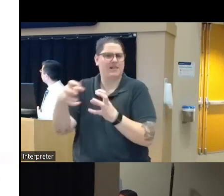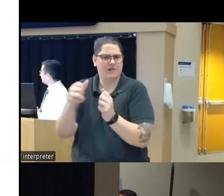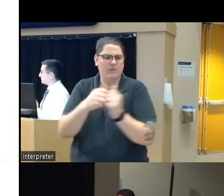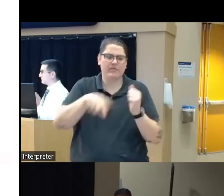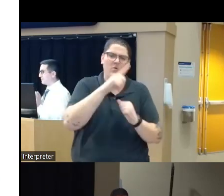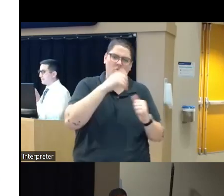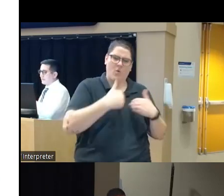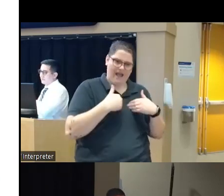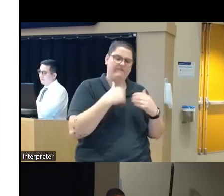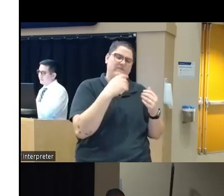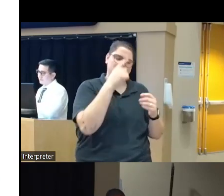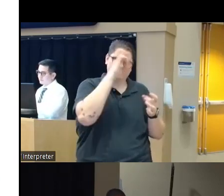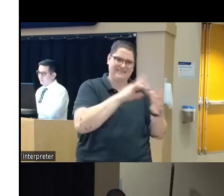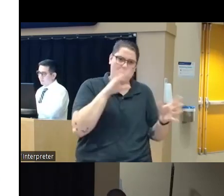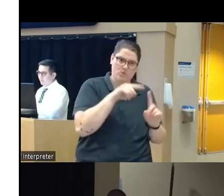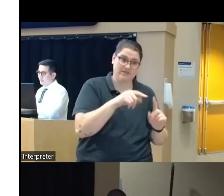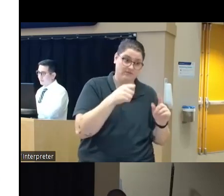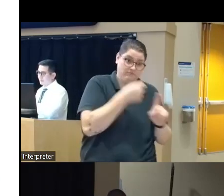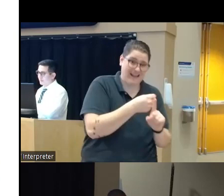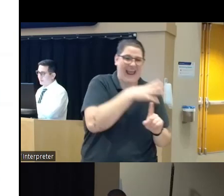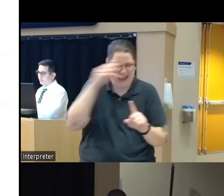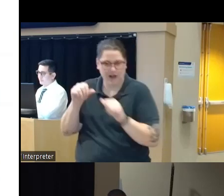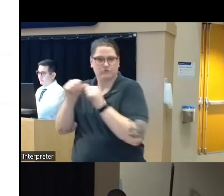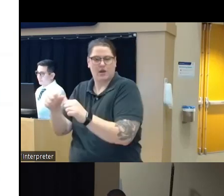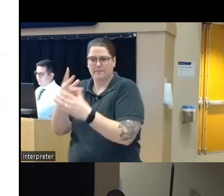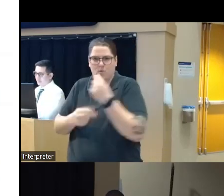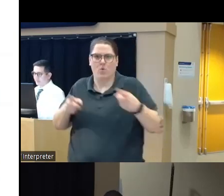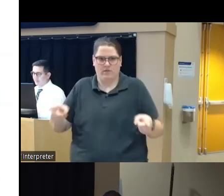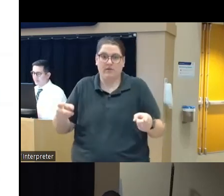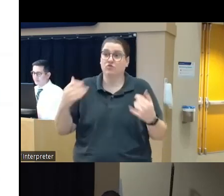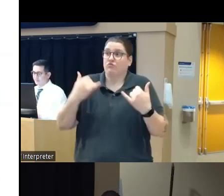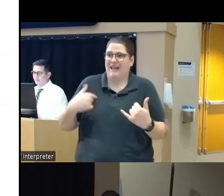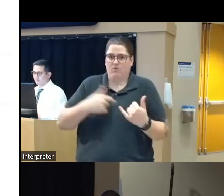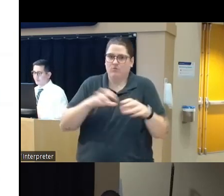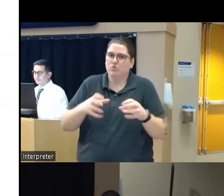chronic psychosis and we have a sort of whole area of research building up on on this end as well